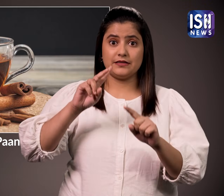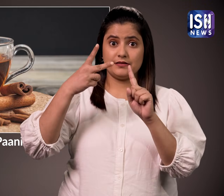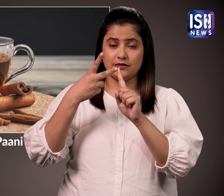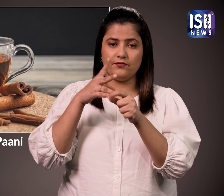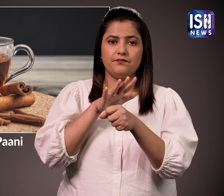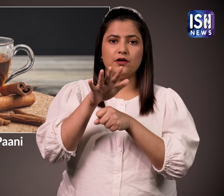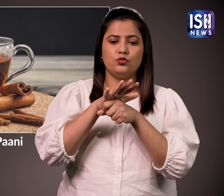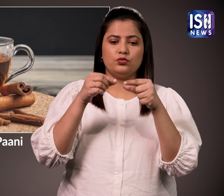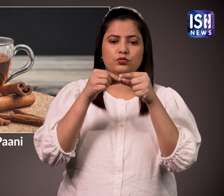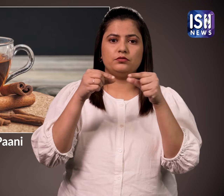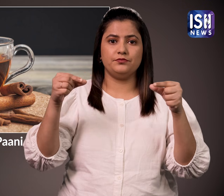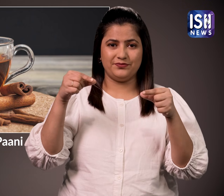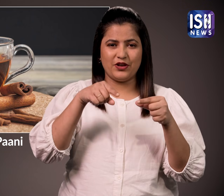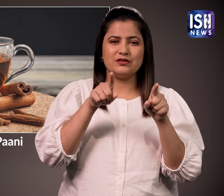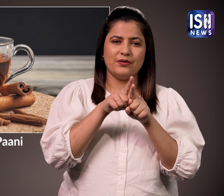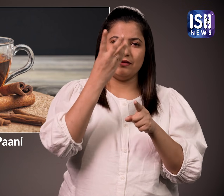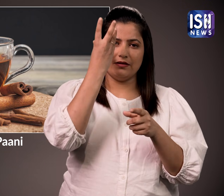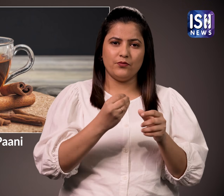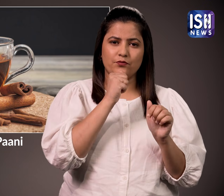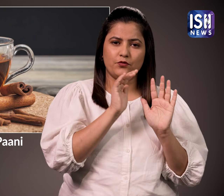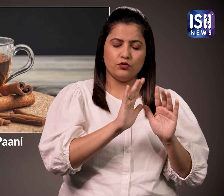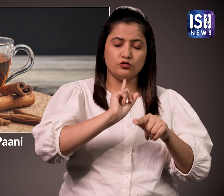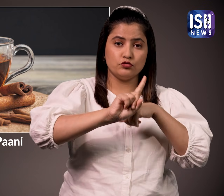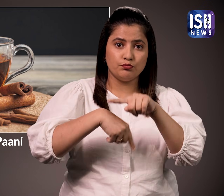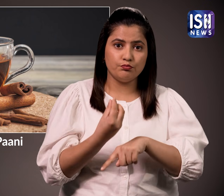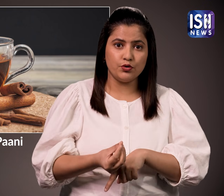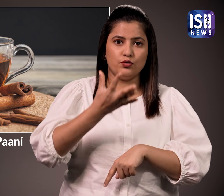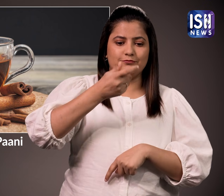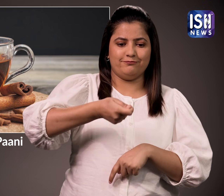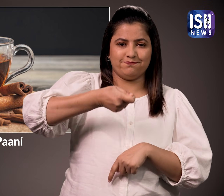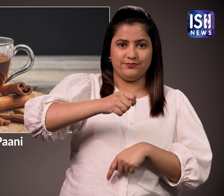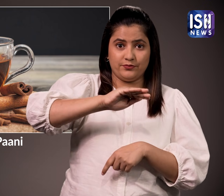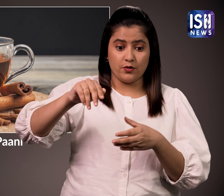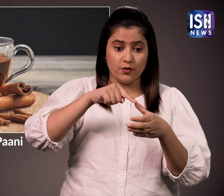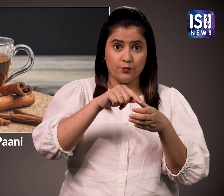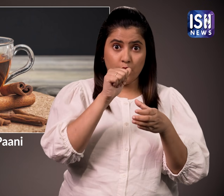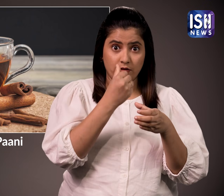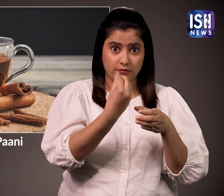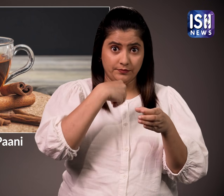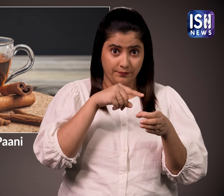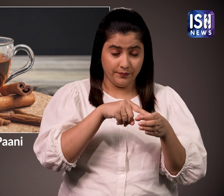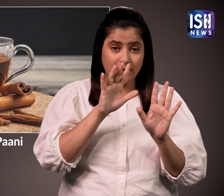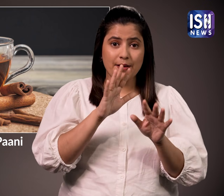2. For Dalchini or Cinamon water, soak it in water overnight and drink it the next morning.